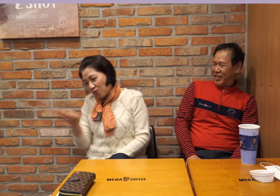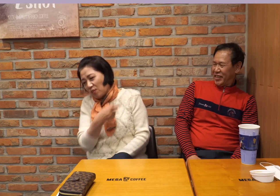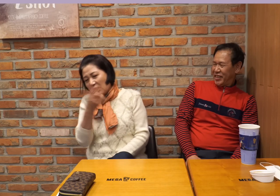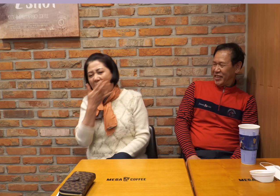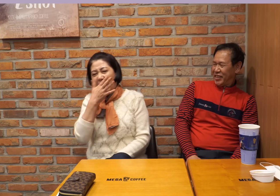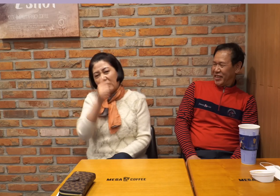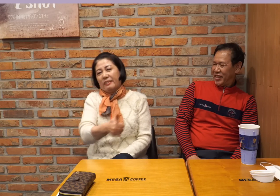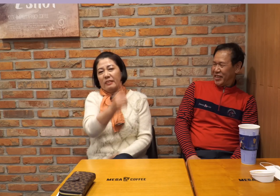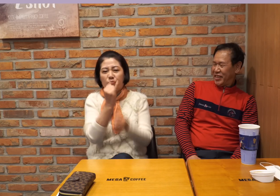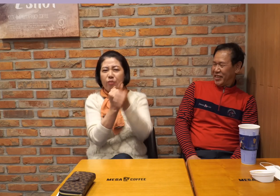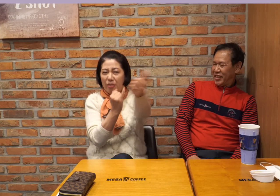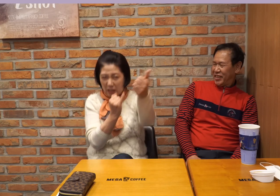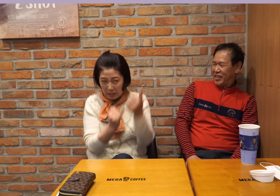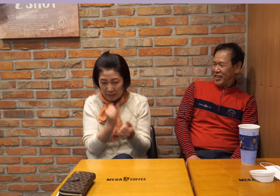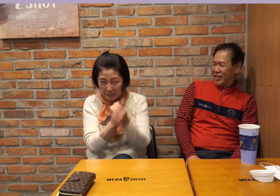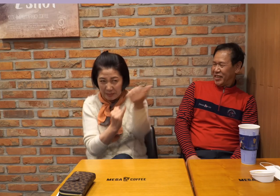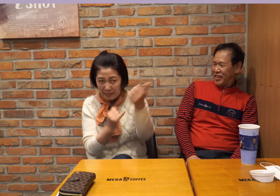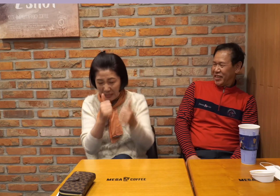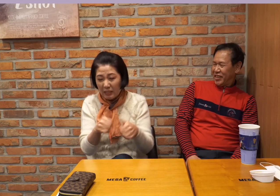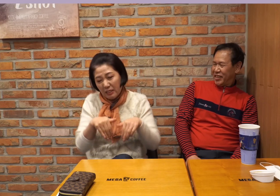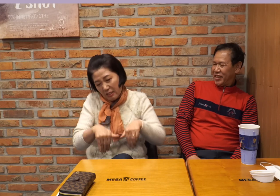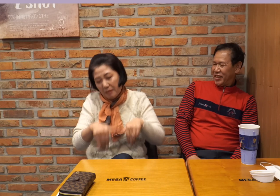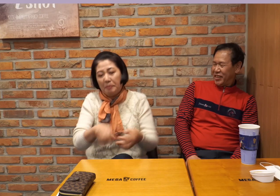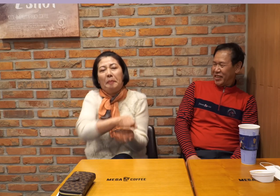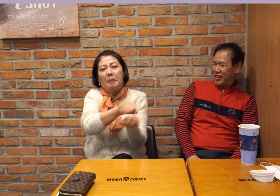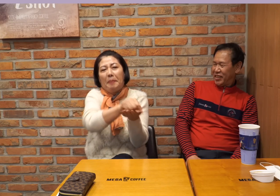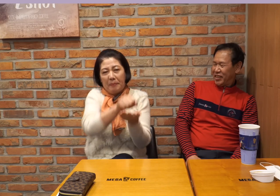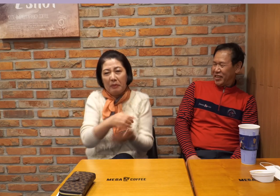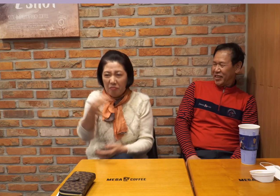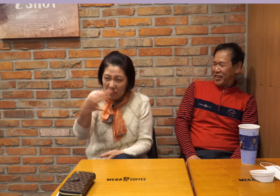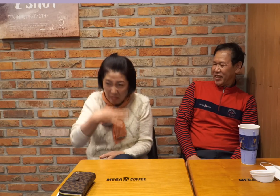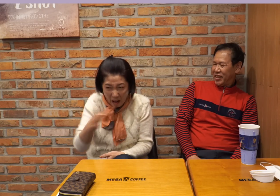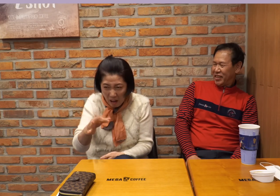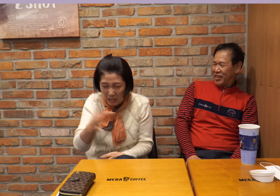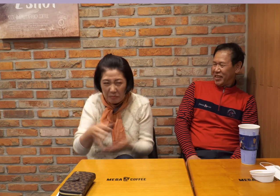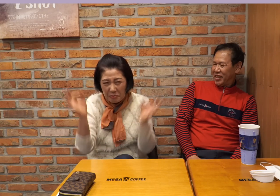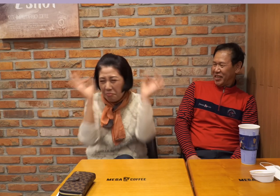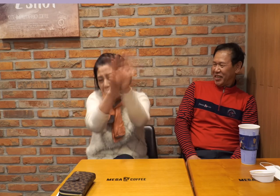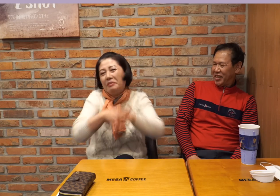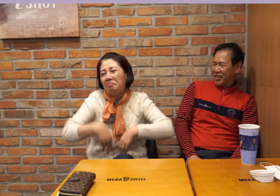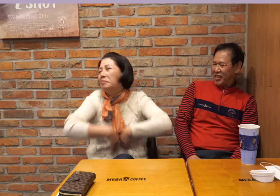I worked from home to work, but it was the house of the boss and his wife. But they didn't give me any money.